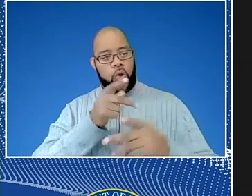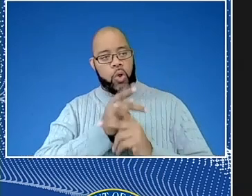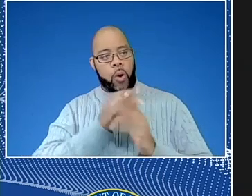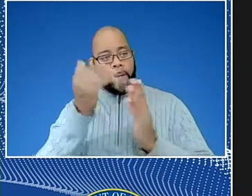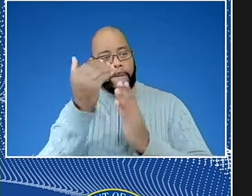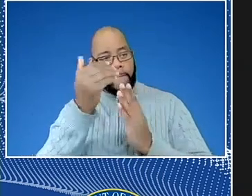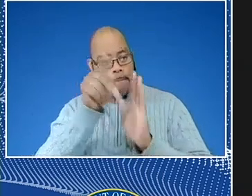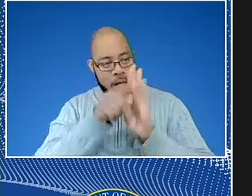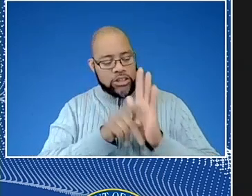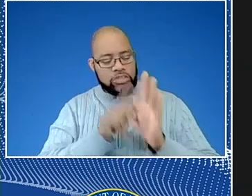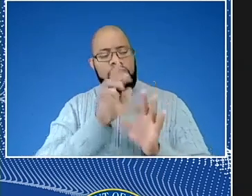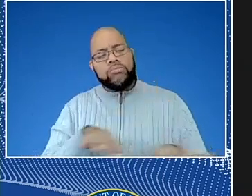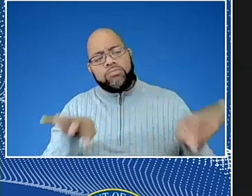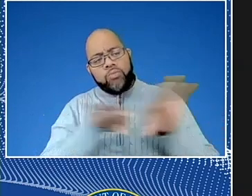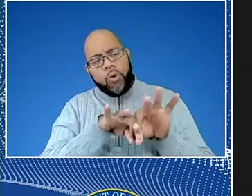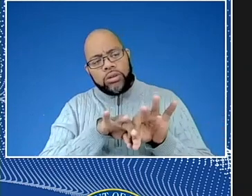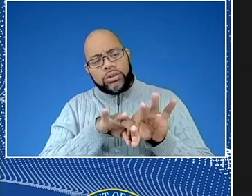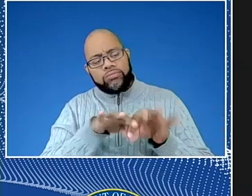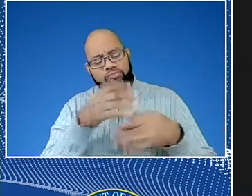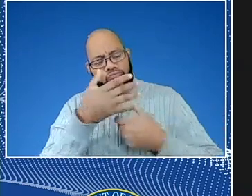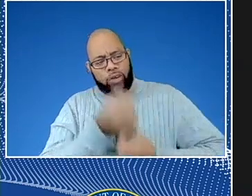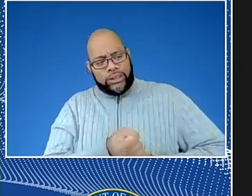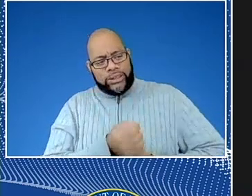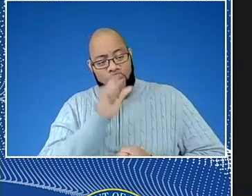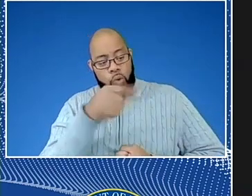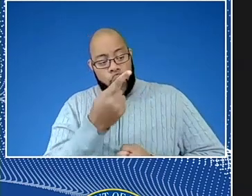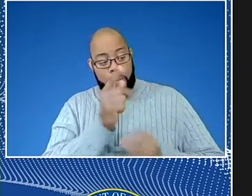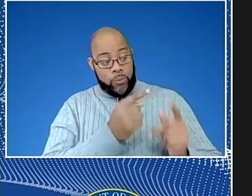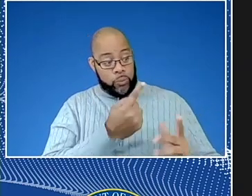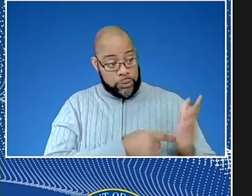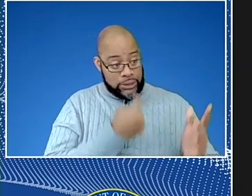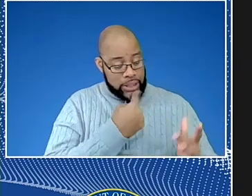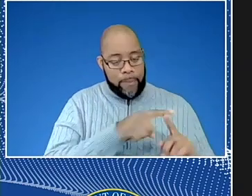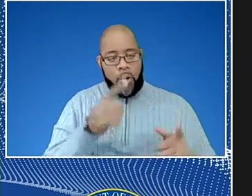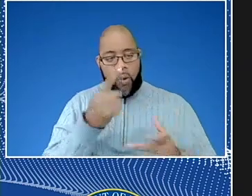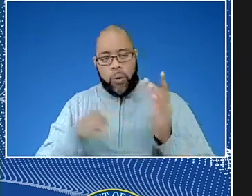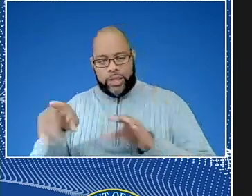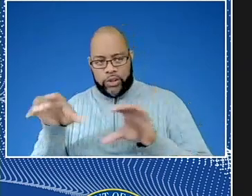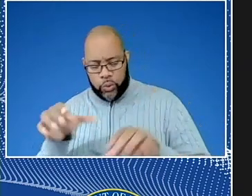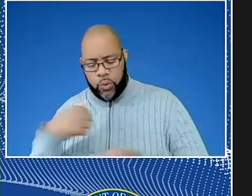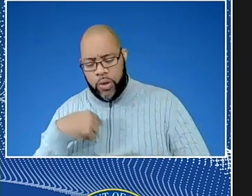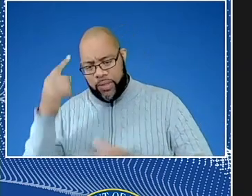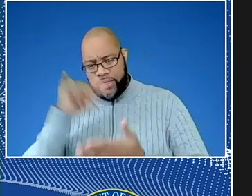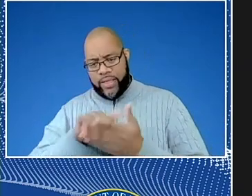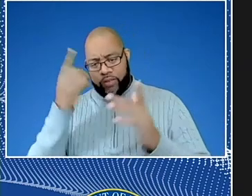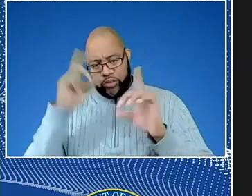important to put your trust not just in what people say, but really in what they do. And I think for the Department of Ed,